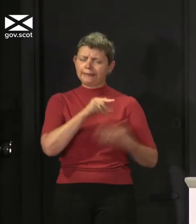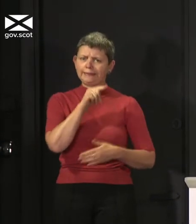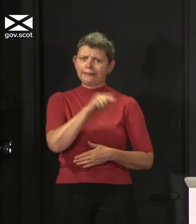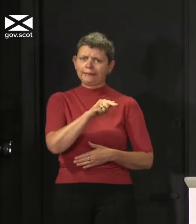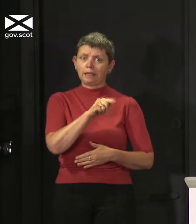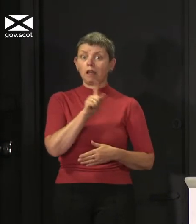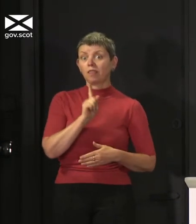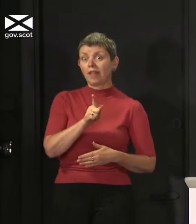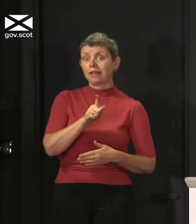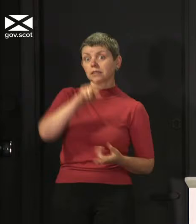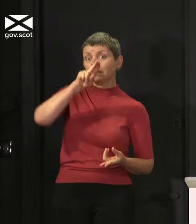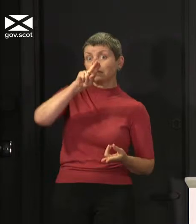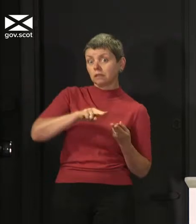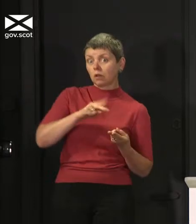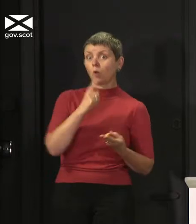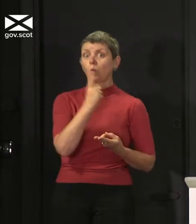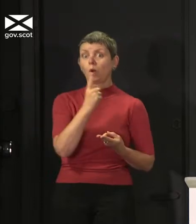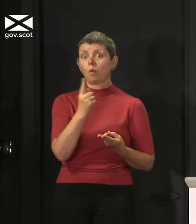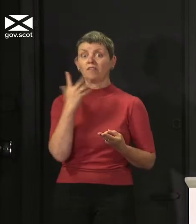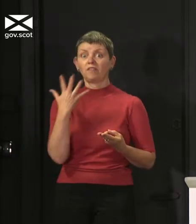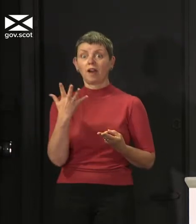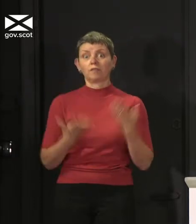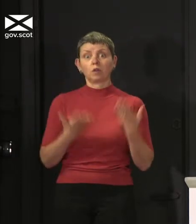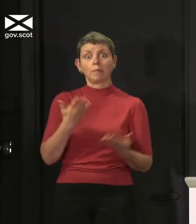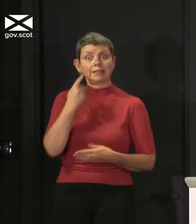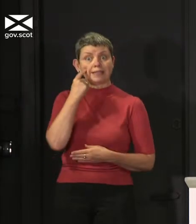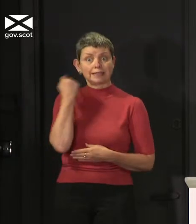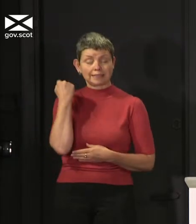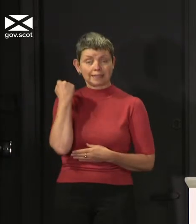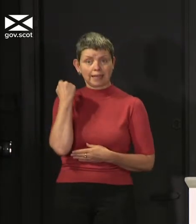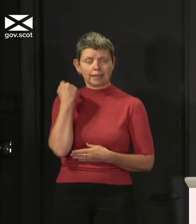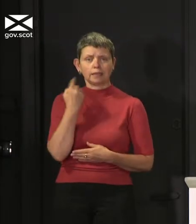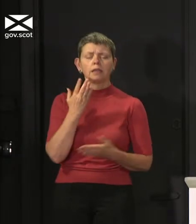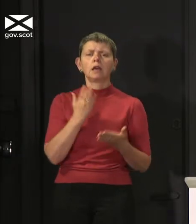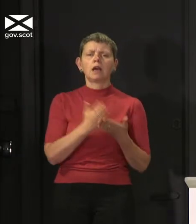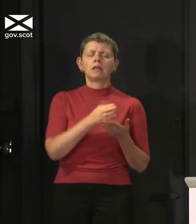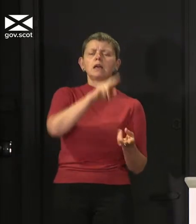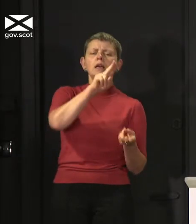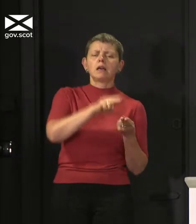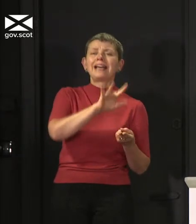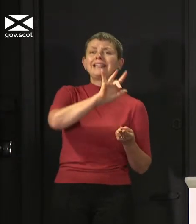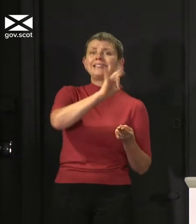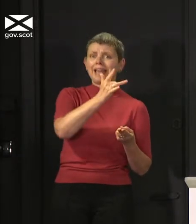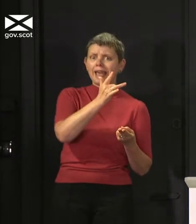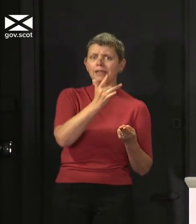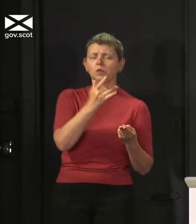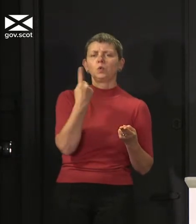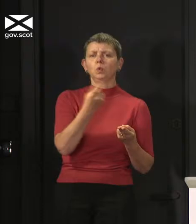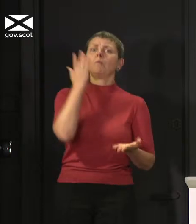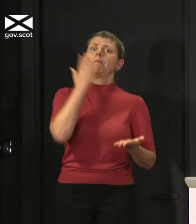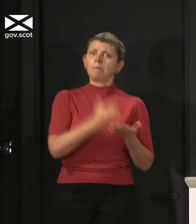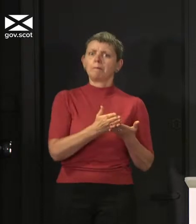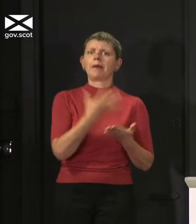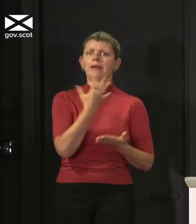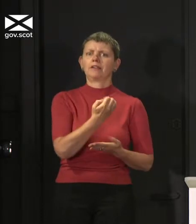That is 115 fewer than yesterday, and it includes a reduction of 10 in the number of confirmed cases.